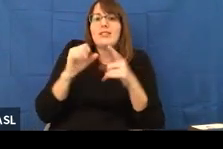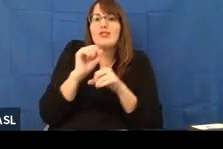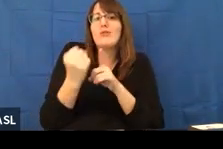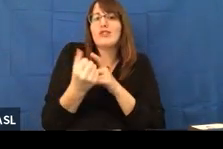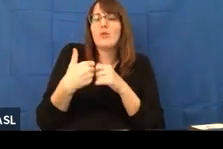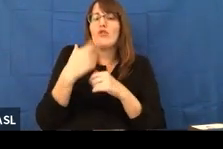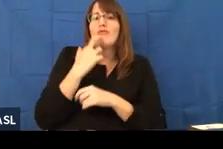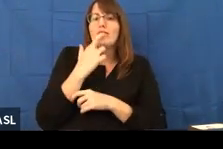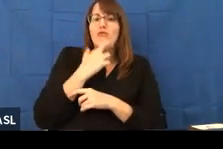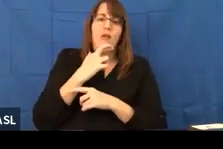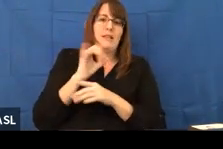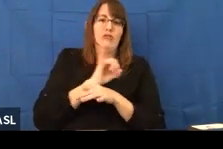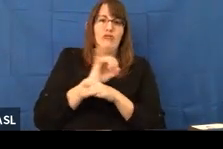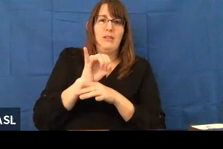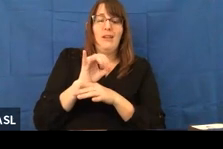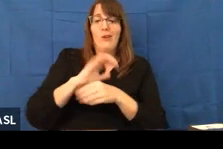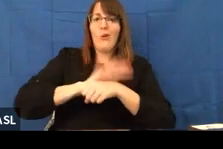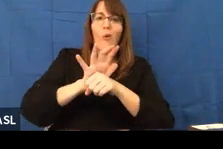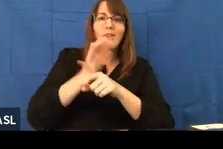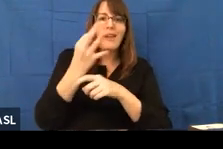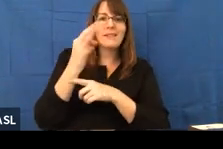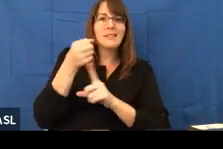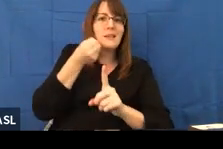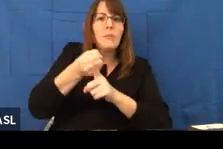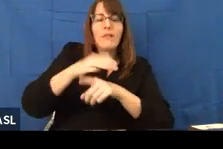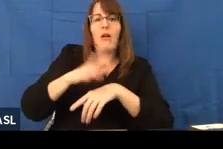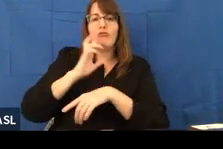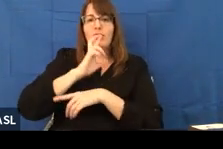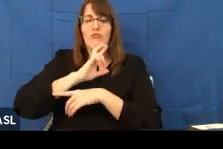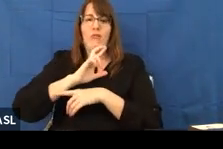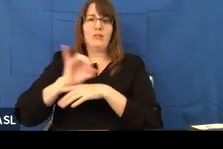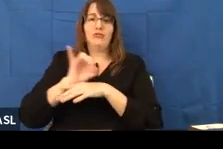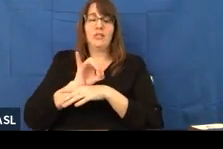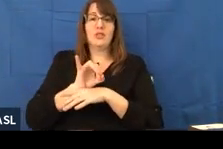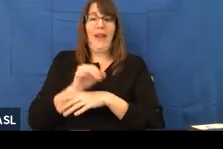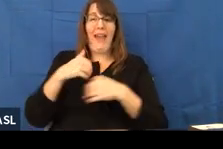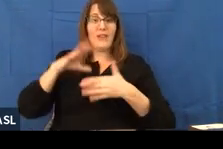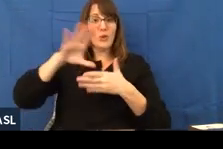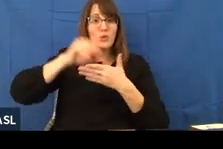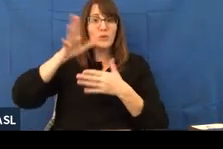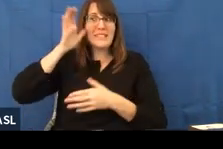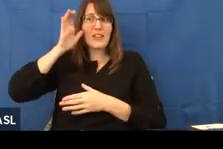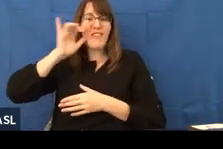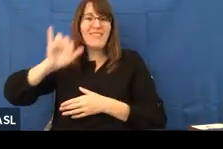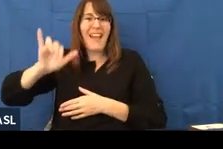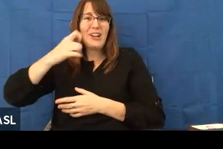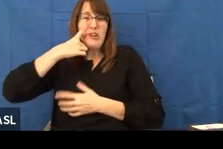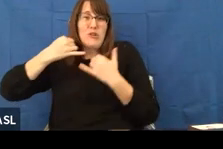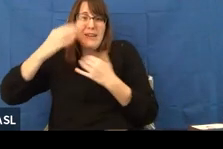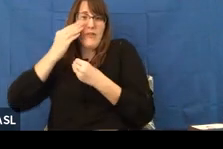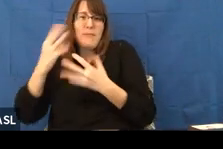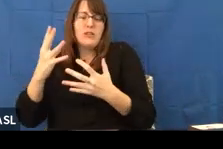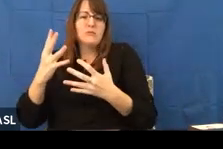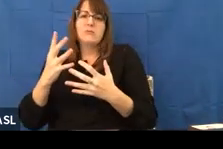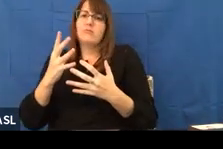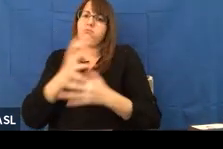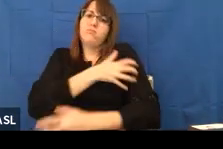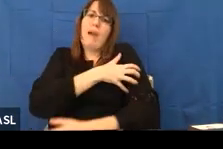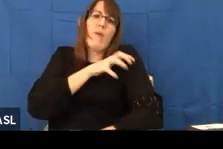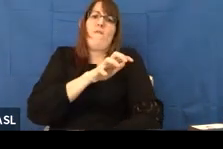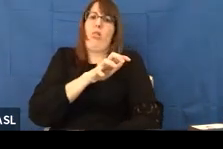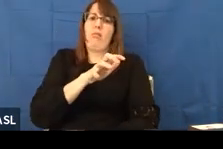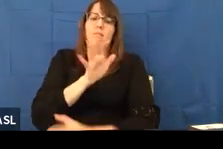Jewyl Alderson Clarke, SDCOE: Covert 19 and so having students listen to that is going to be exponentially more powerful than all the work you might put into a PowerPoint right so